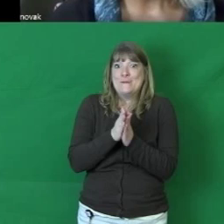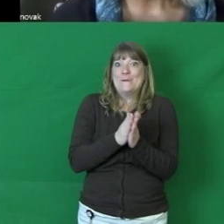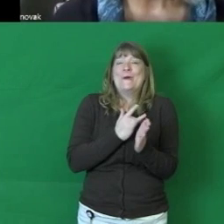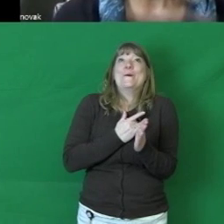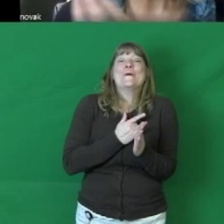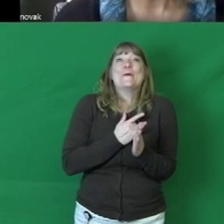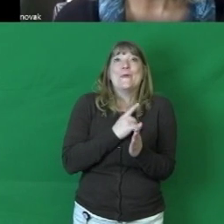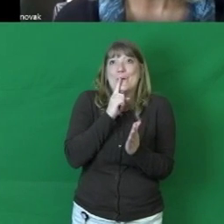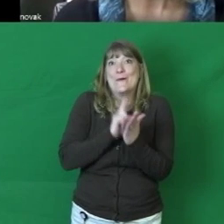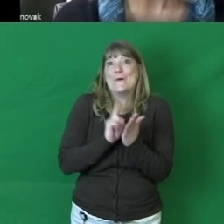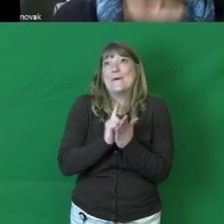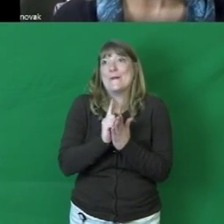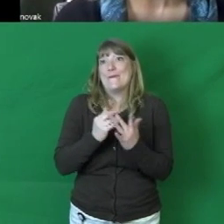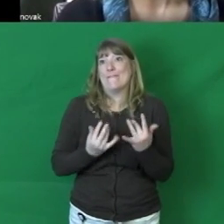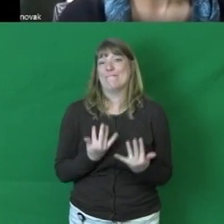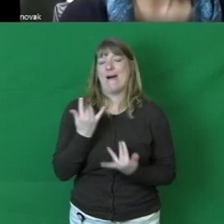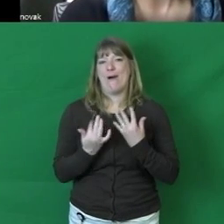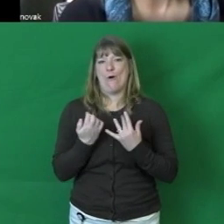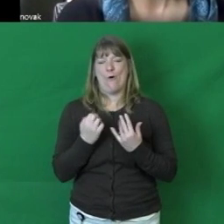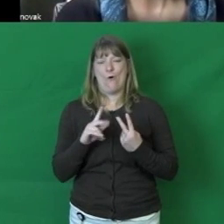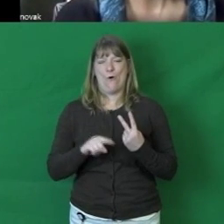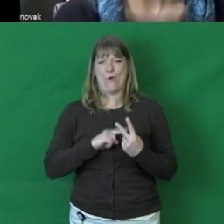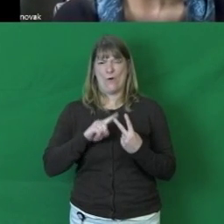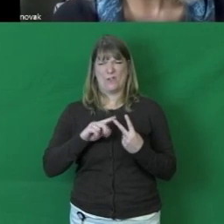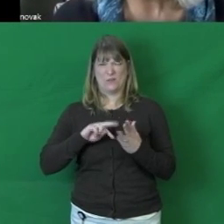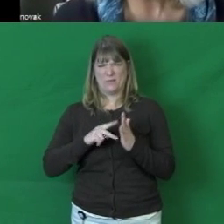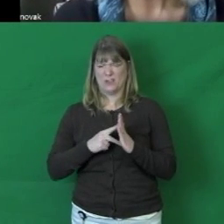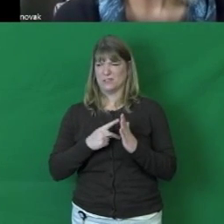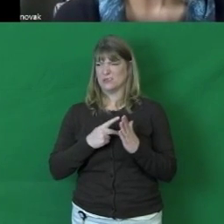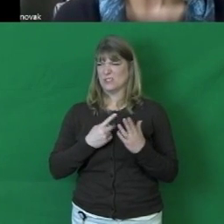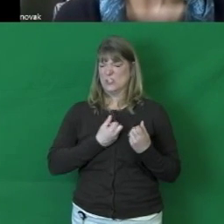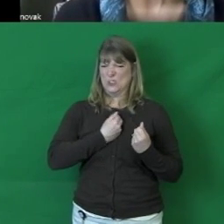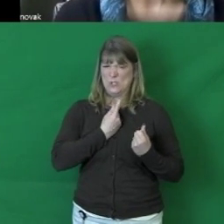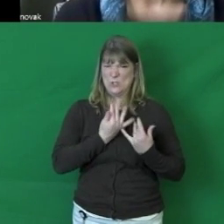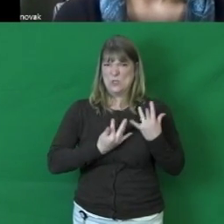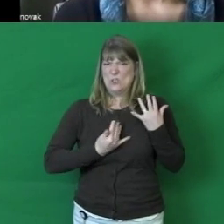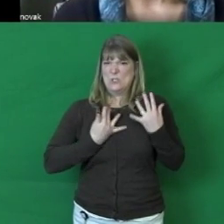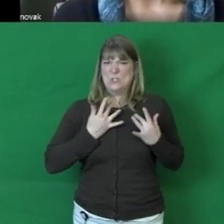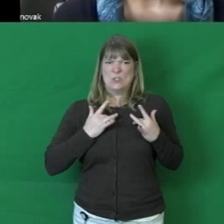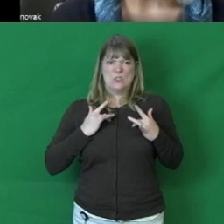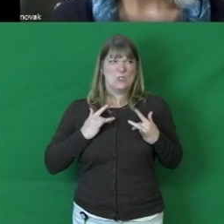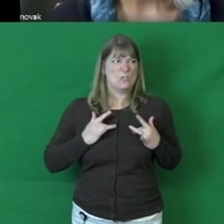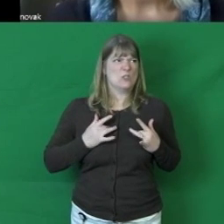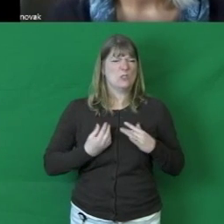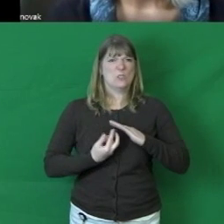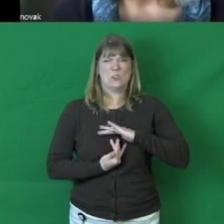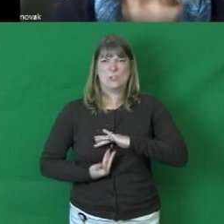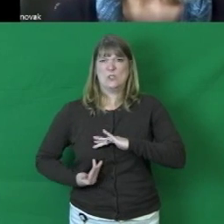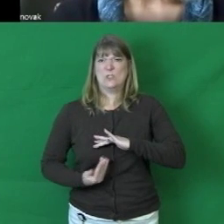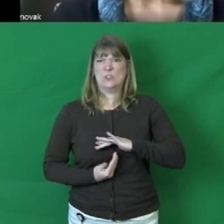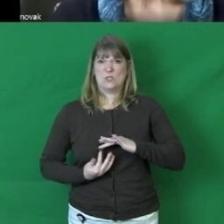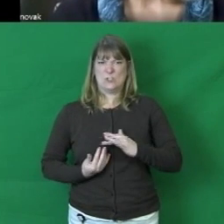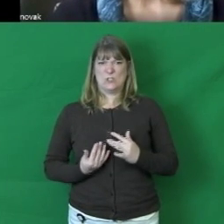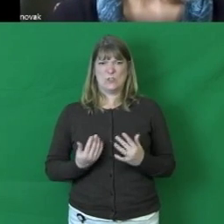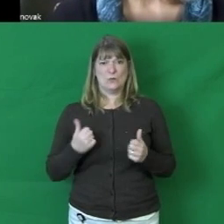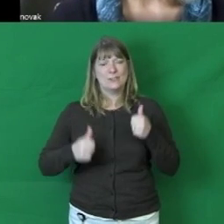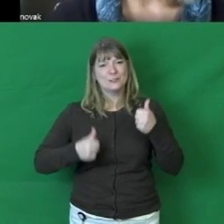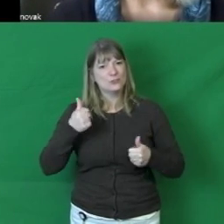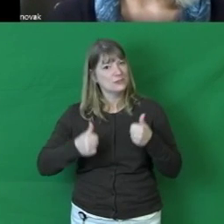loving fire or one that is full of misery and festering.